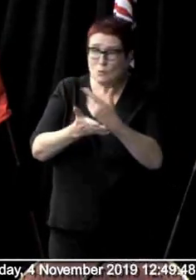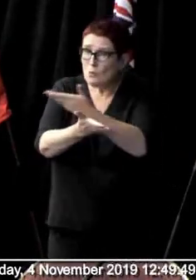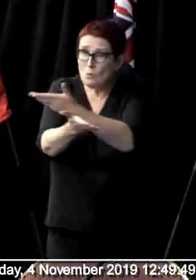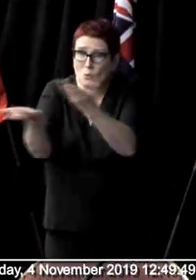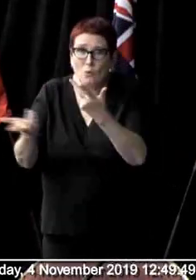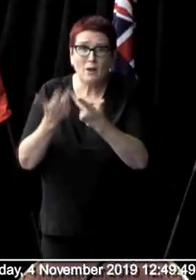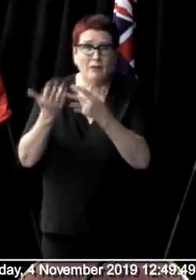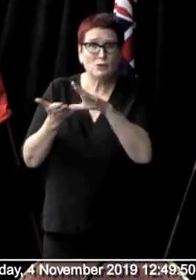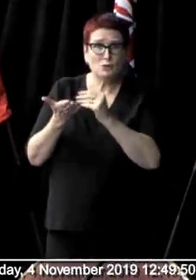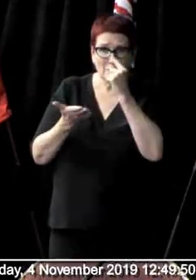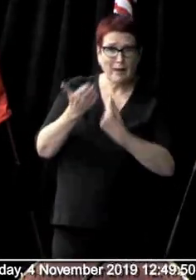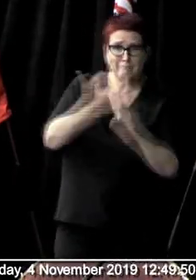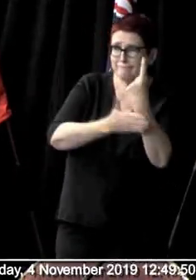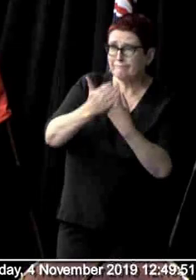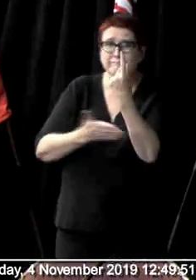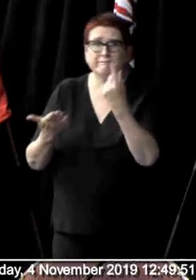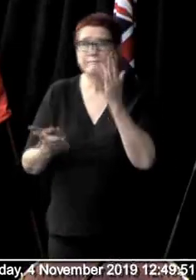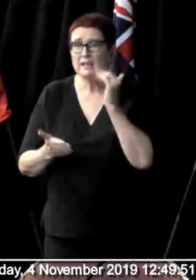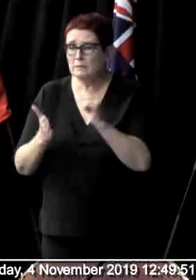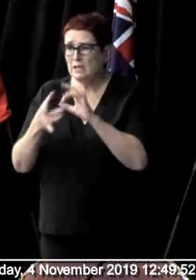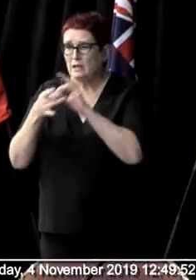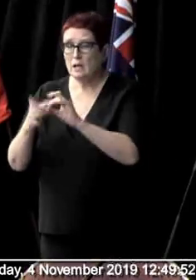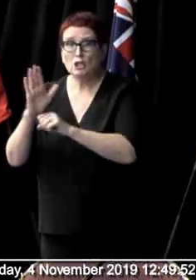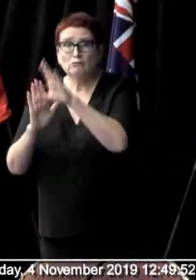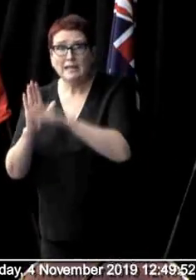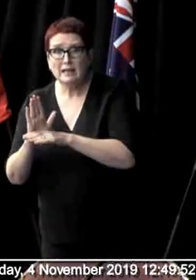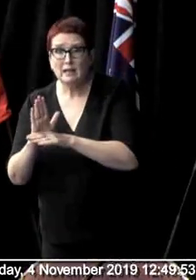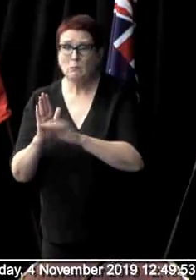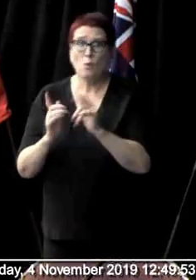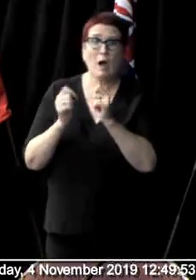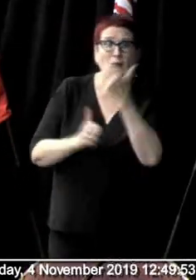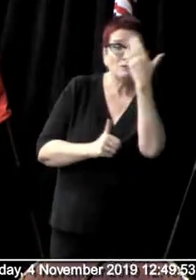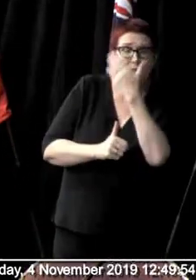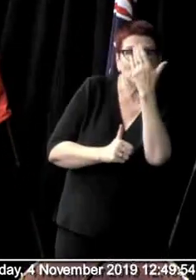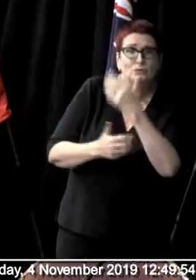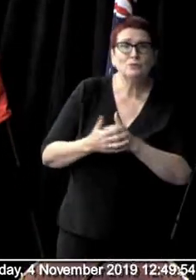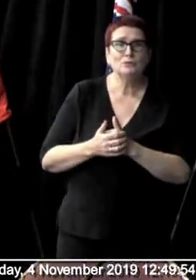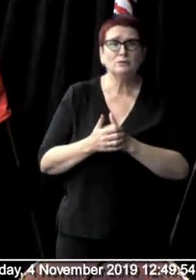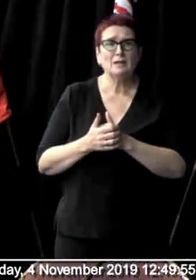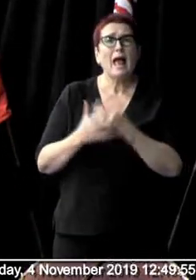students are doing, whether it’s curriculum or extracurricular activities with positive negotiation.